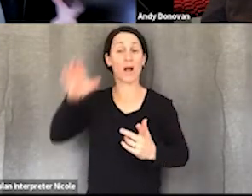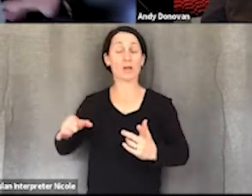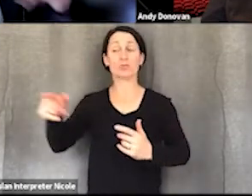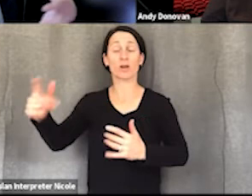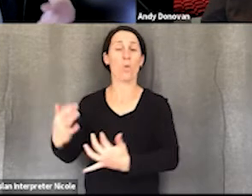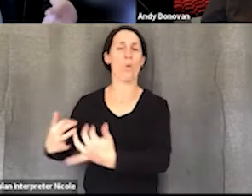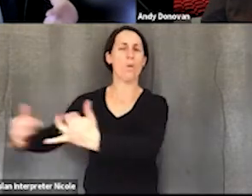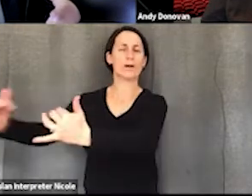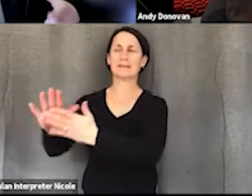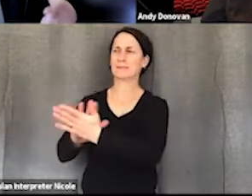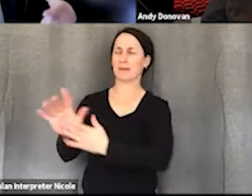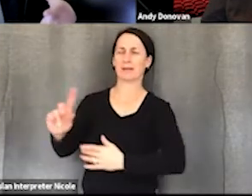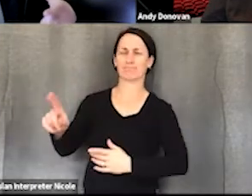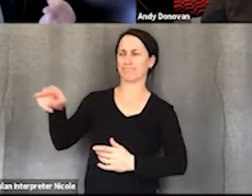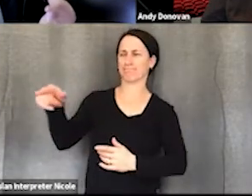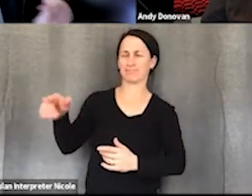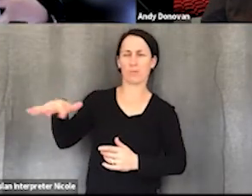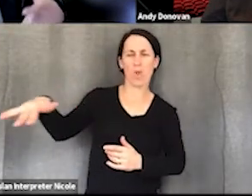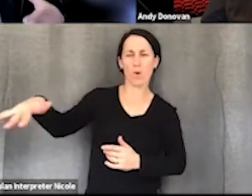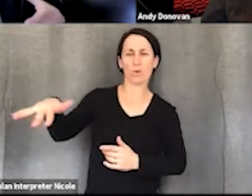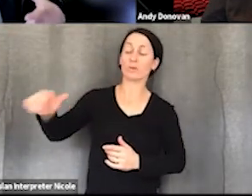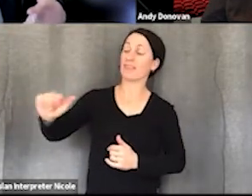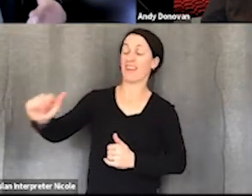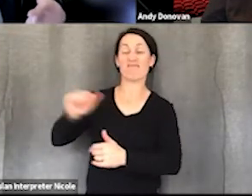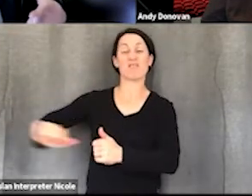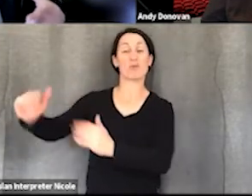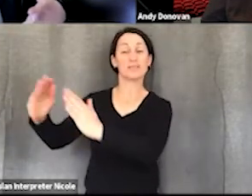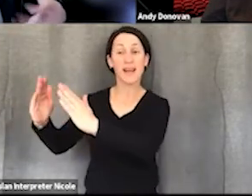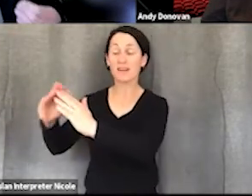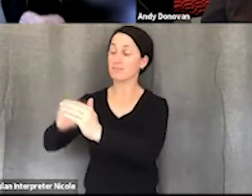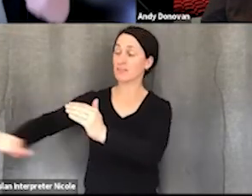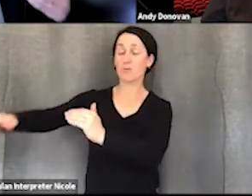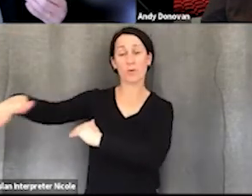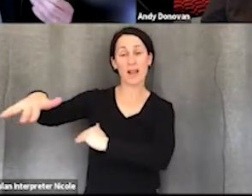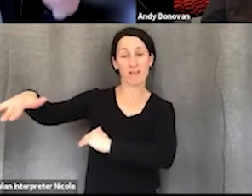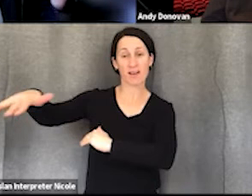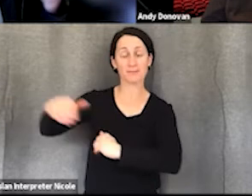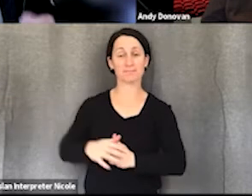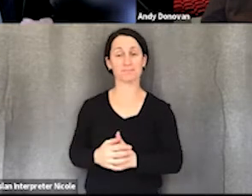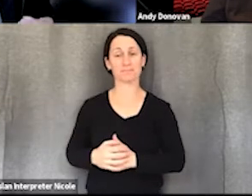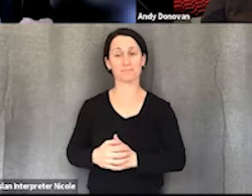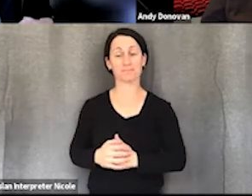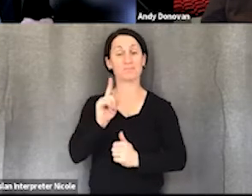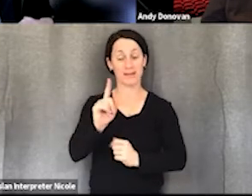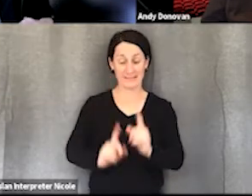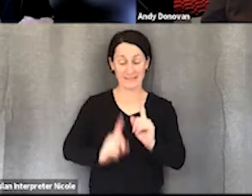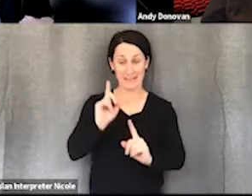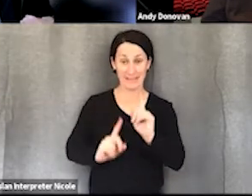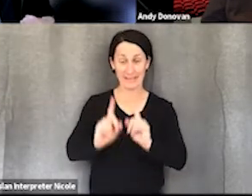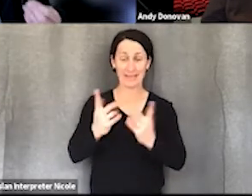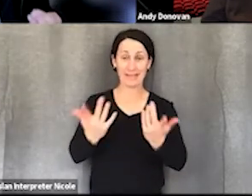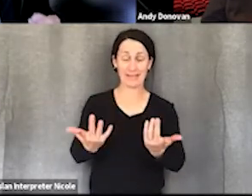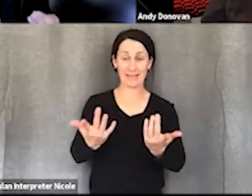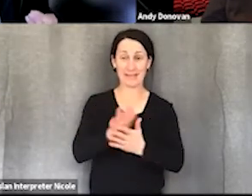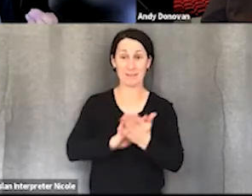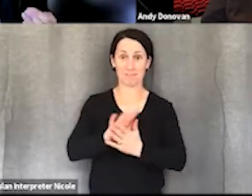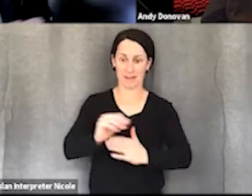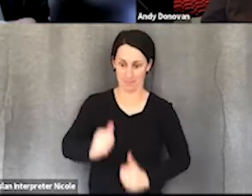it tends to be their town or their area, their region N the cities, people mean --. In the